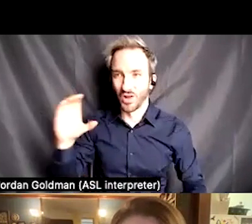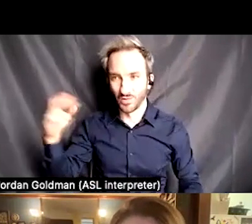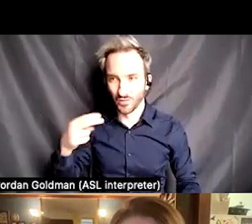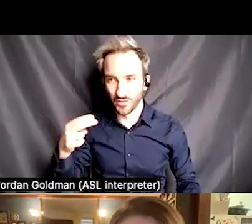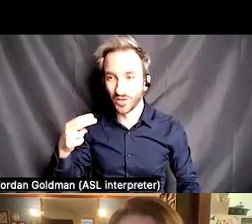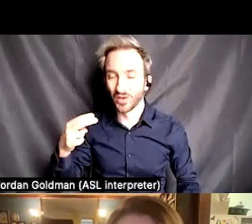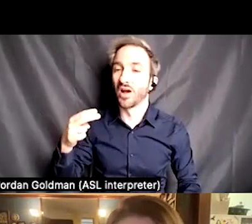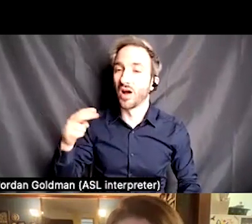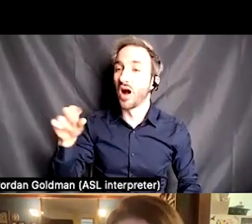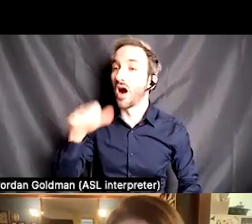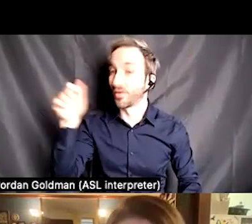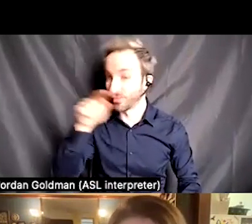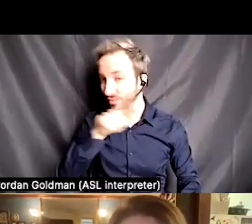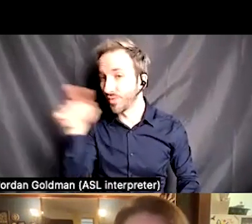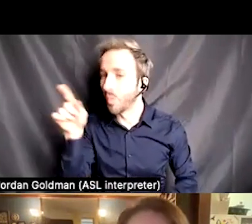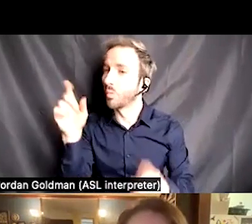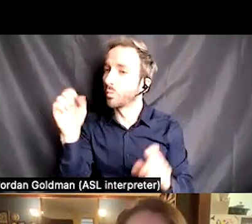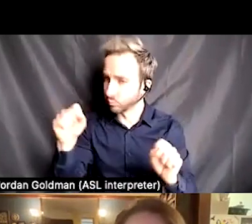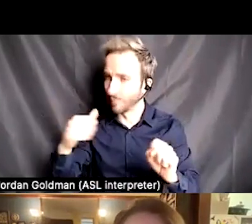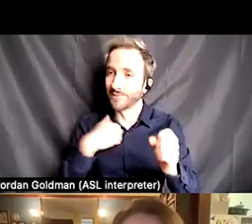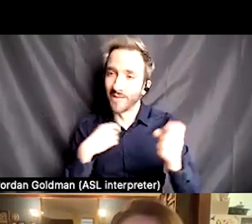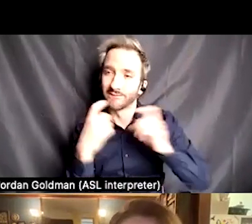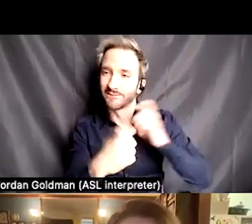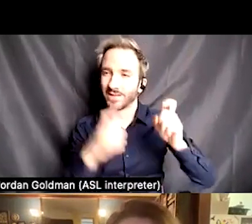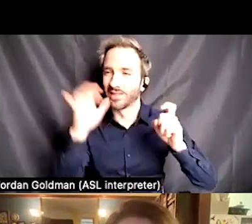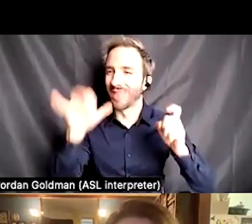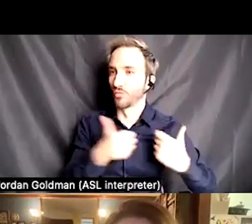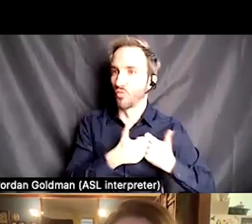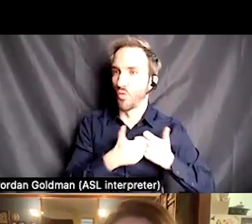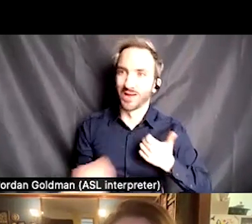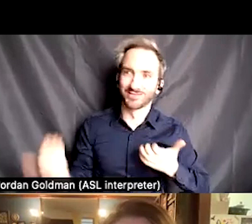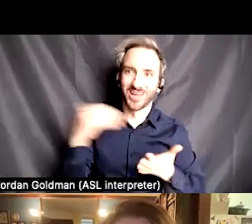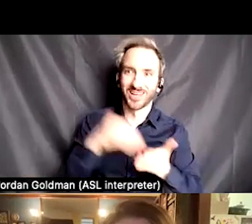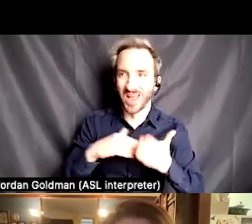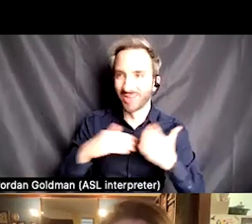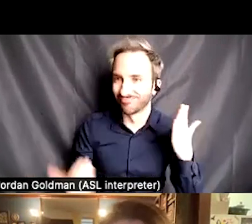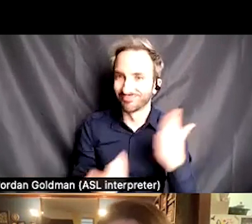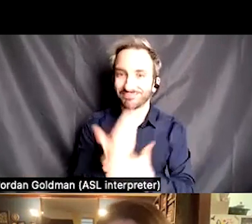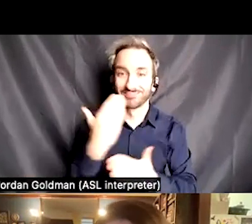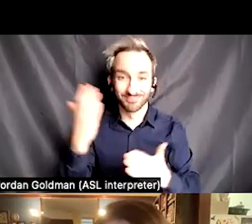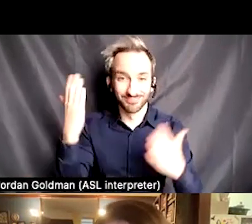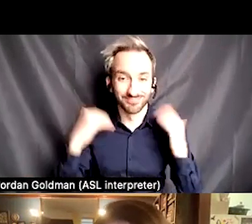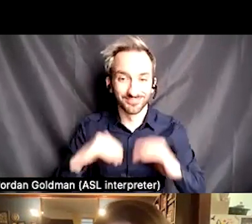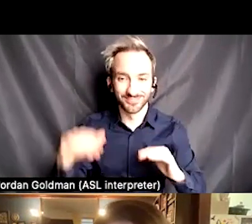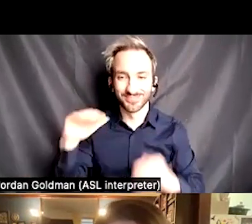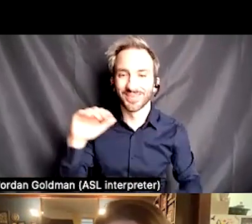contributing to the romance renaissance. They're Ali Hazelwood, Emily Henry, and Carley Fortune.